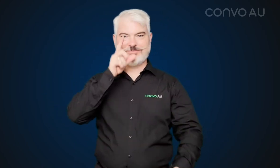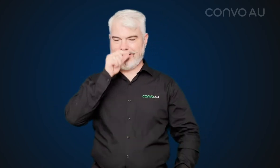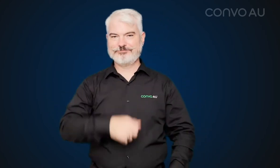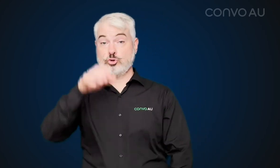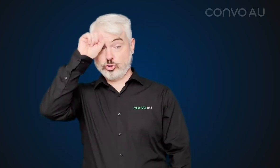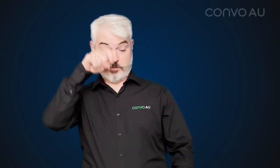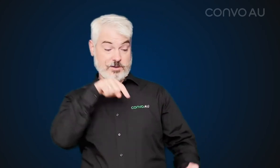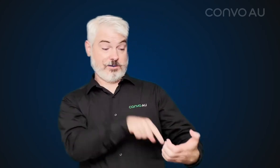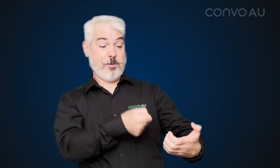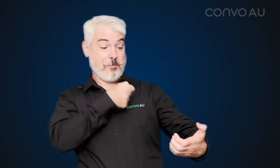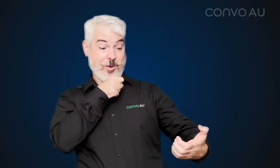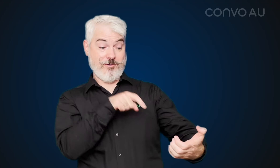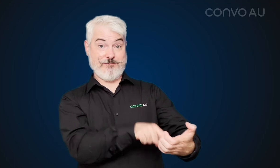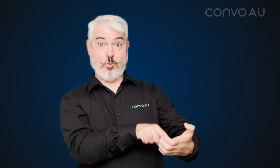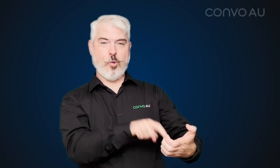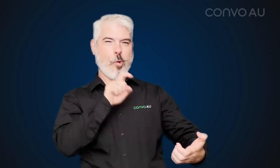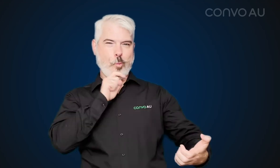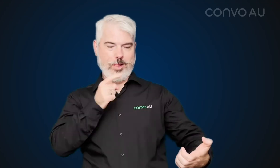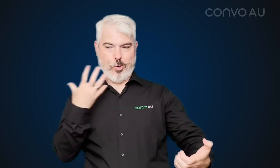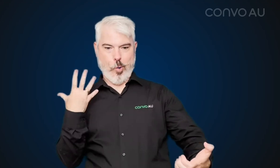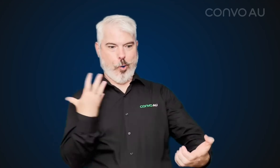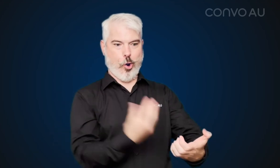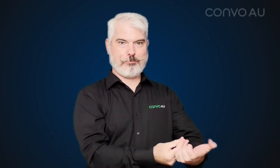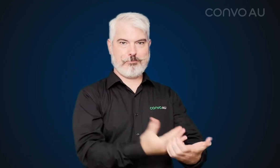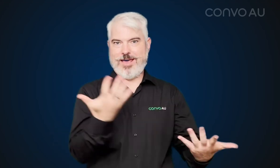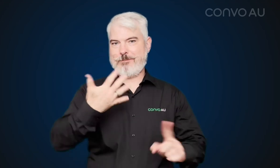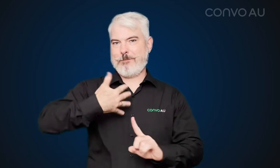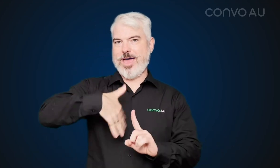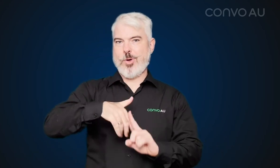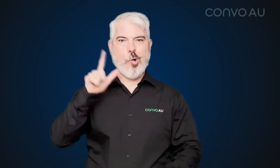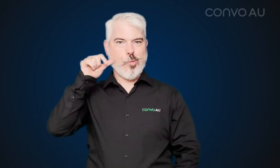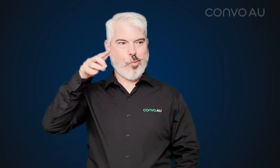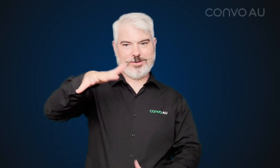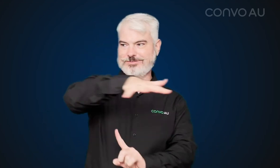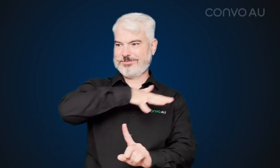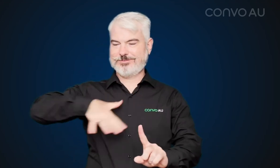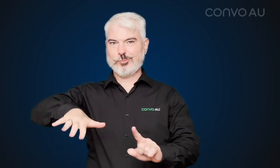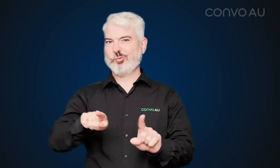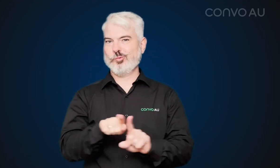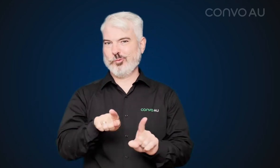One thing to keep in mind, the microphone may pick up background sounds as well,